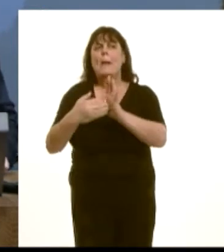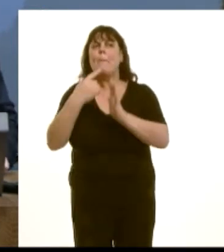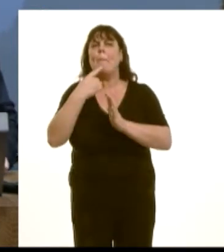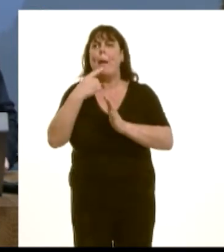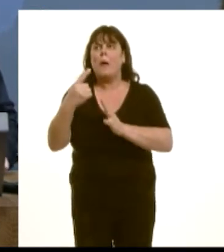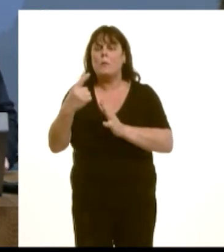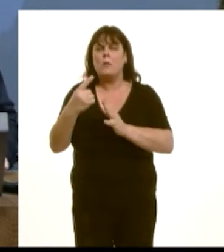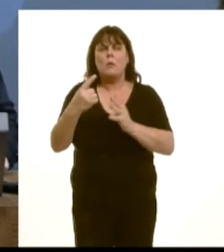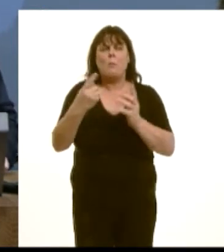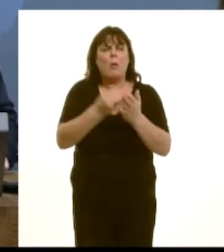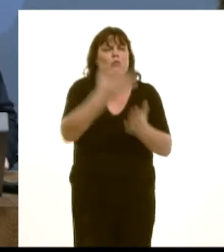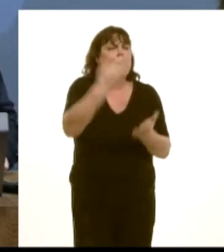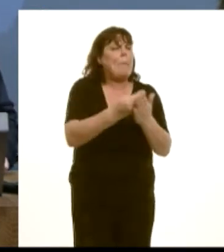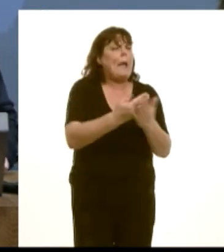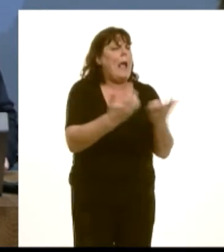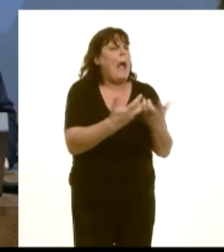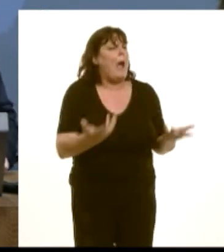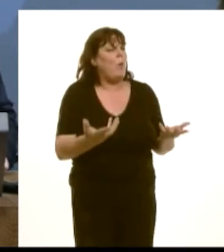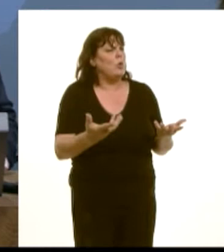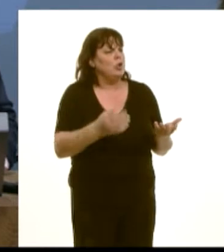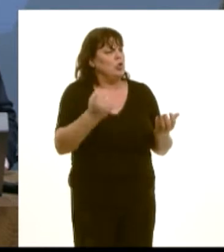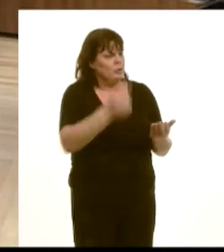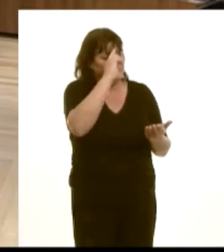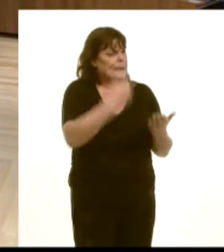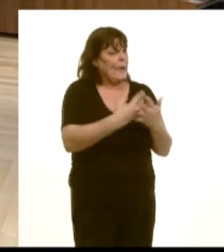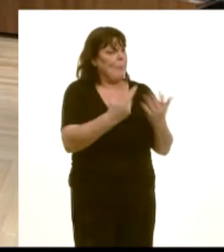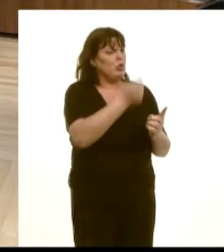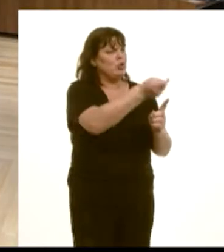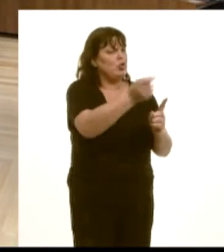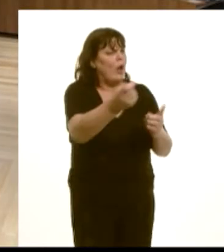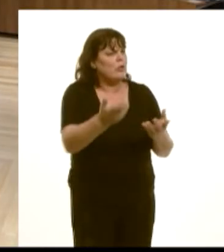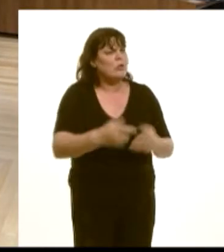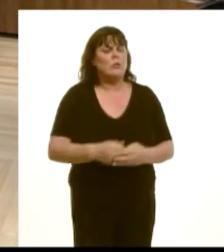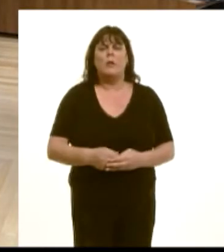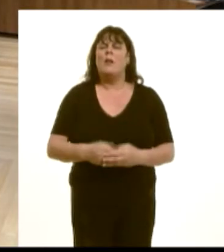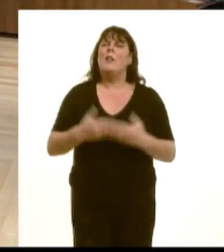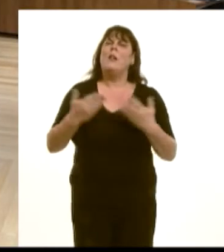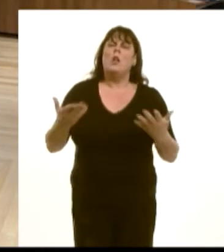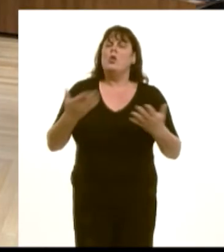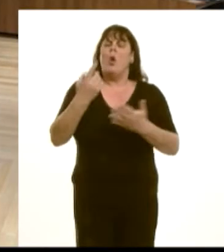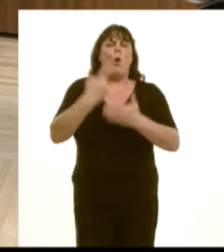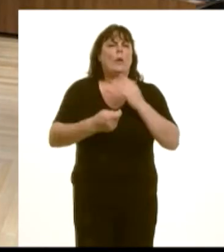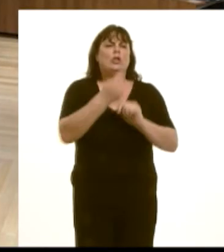having some idea of the level of fares that you will be charging on these routes. Carwyn Jones: Much of it depends not just on the level of fares but on the number of